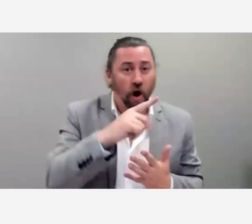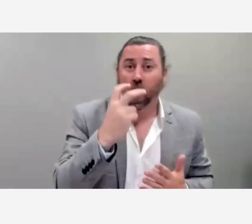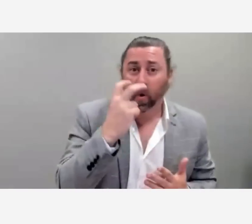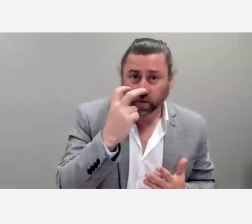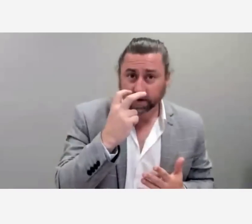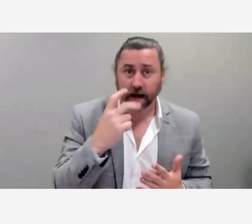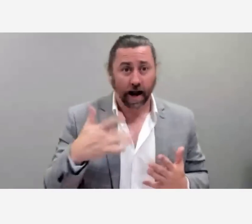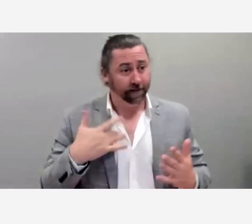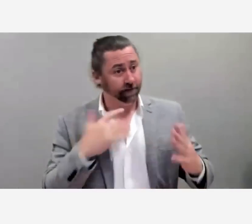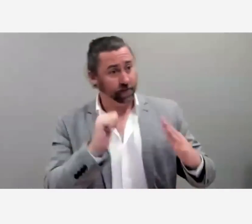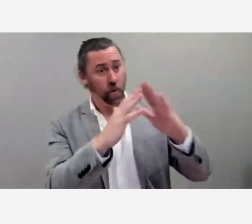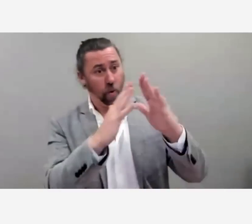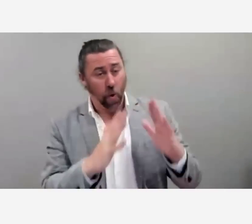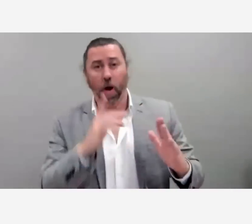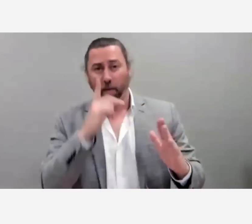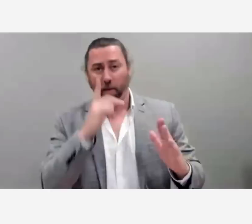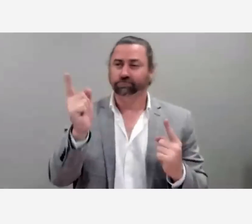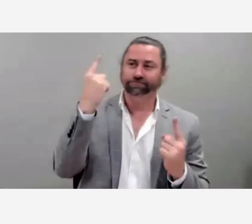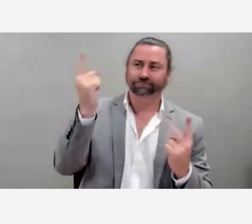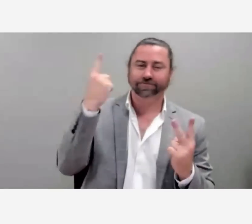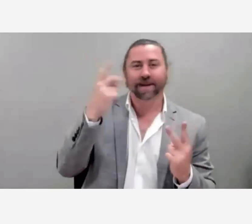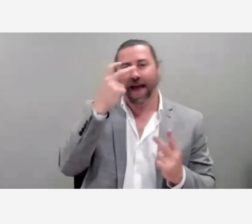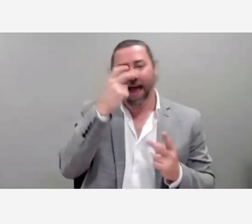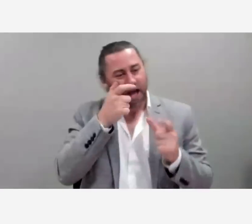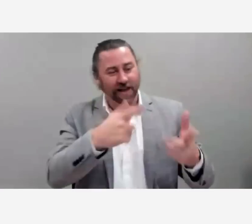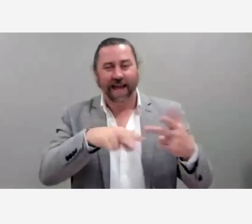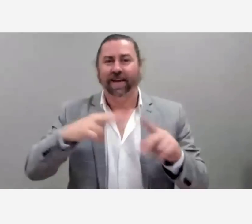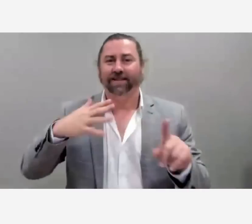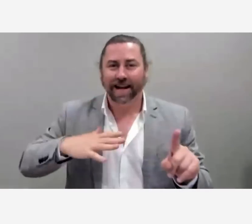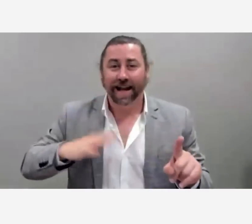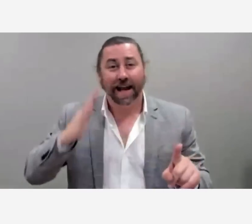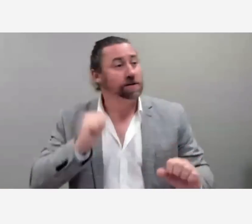care where and when they need it. More than one million Australians rely on aged